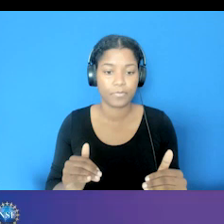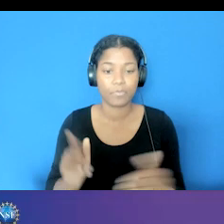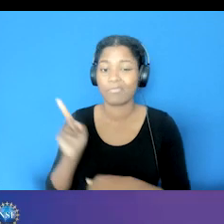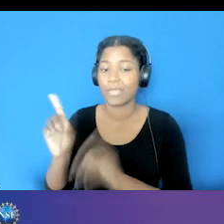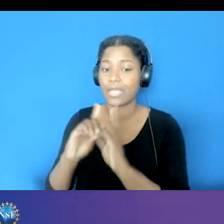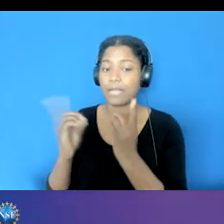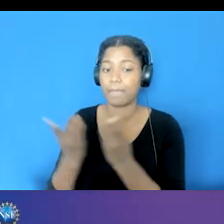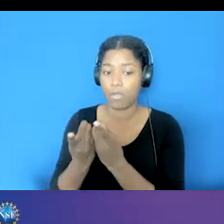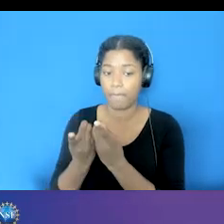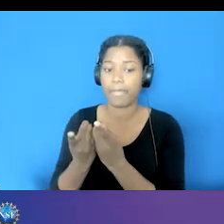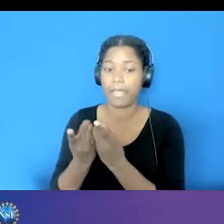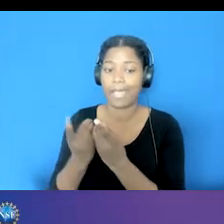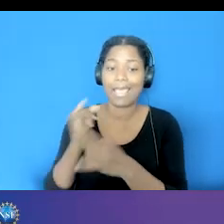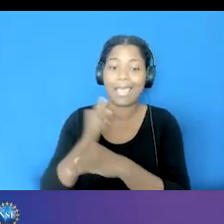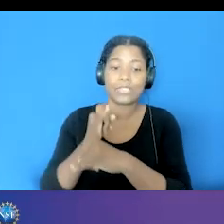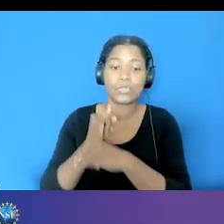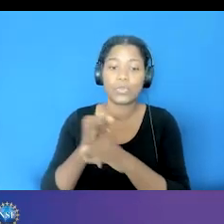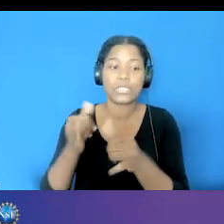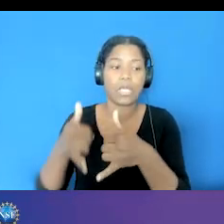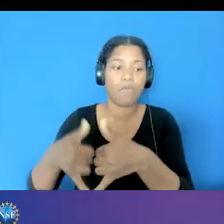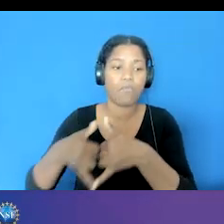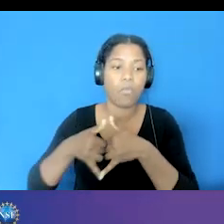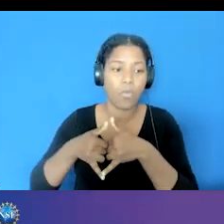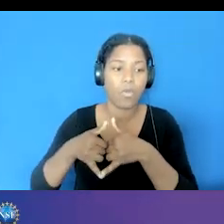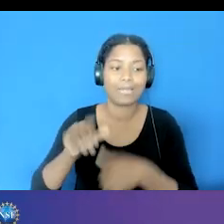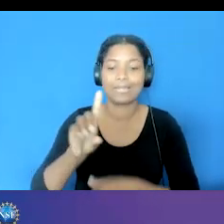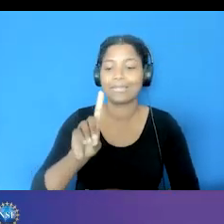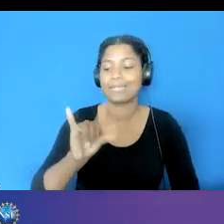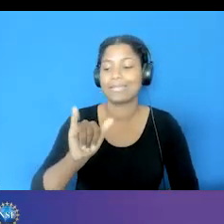the Division of Institution and Award Support, DIAS, who will discuss how